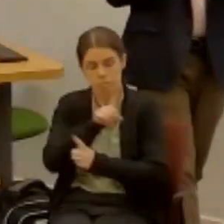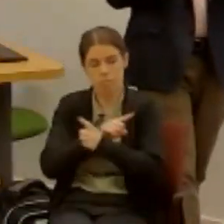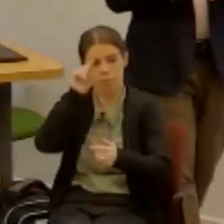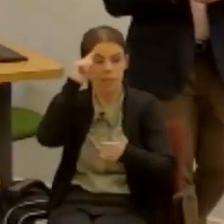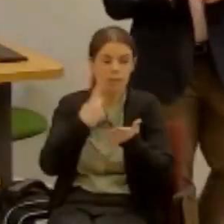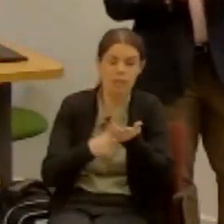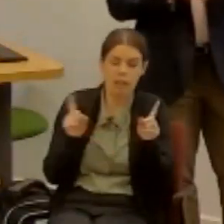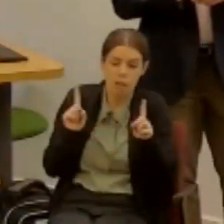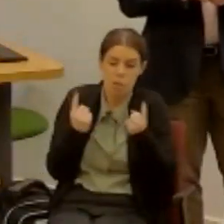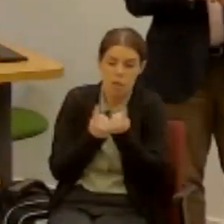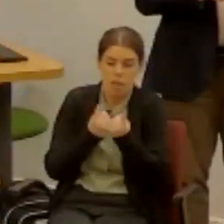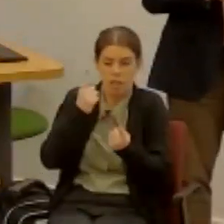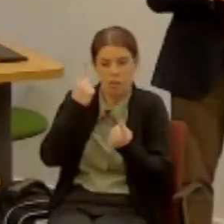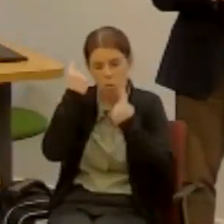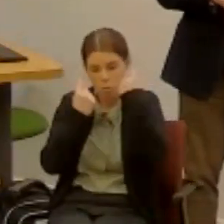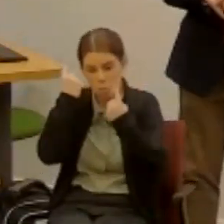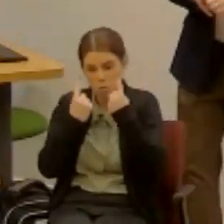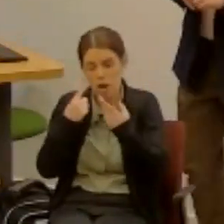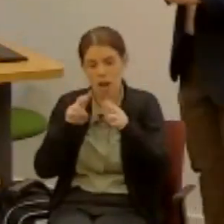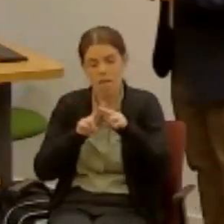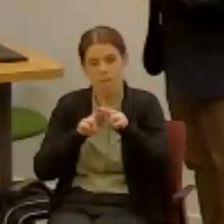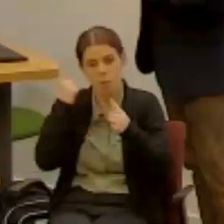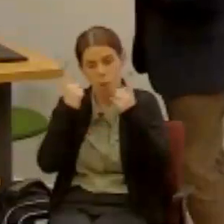worry about and how we should manage concussion.